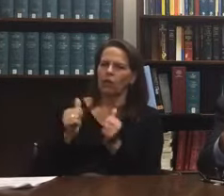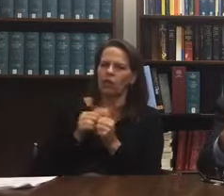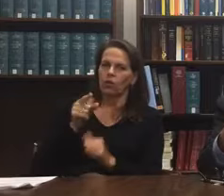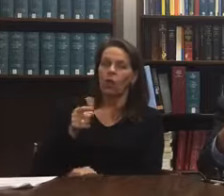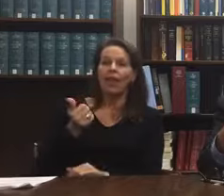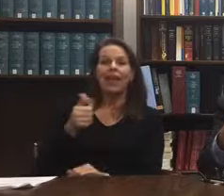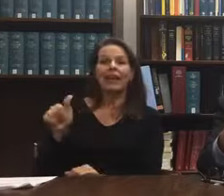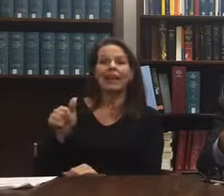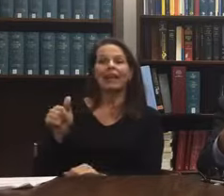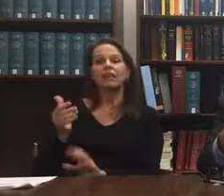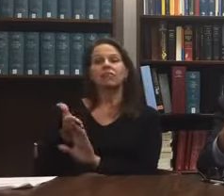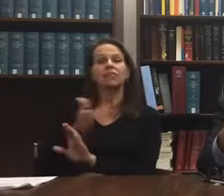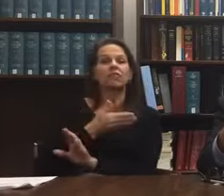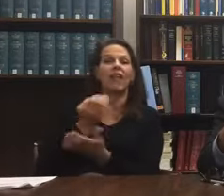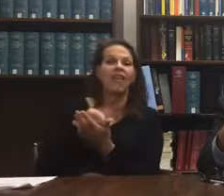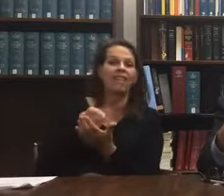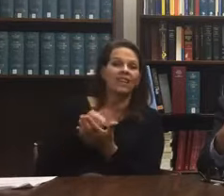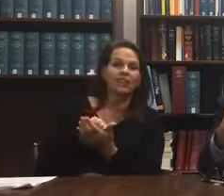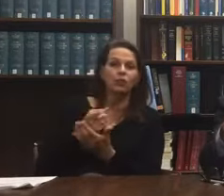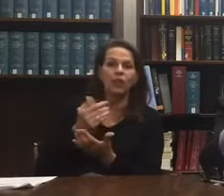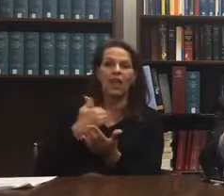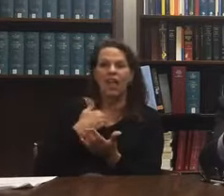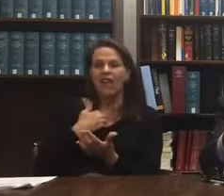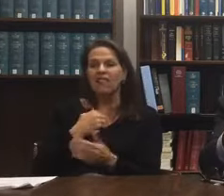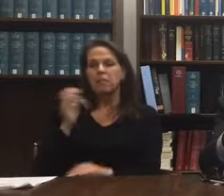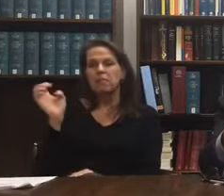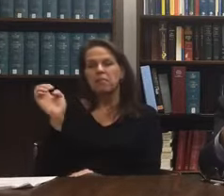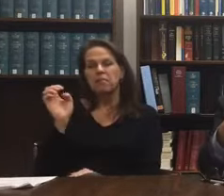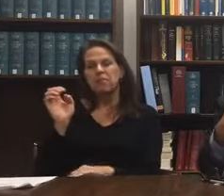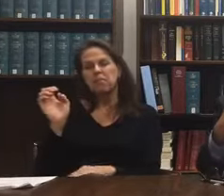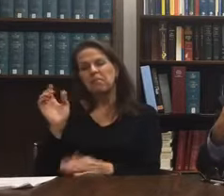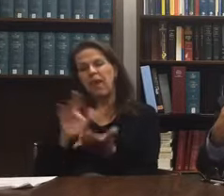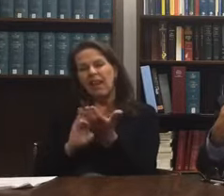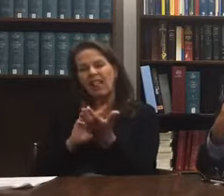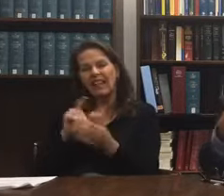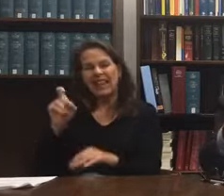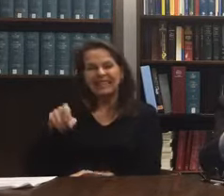hearing letters of medical necessity emergency room records other medical